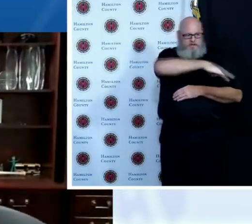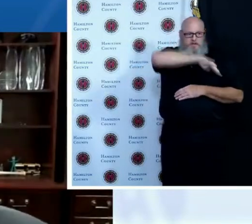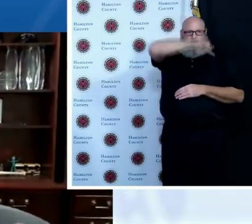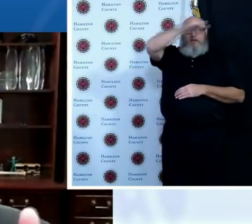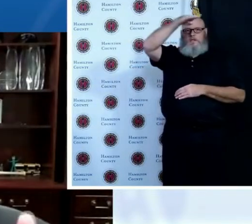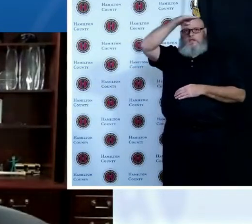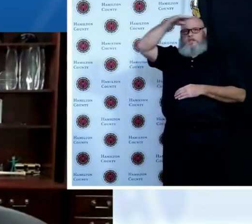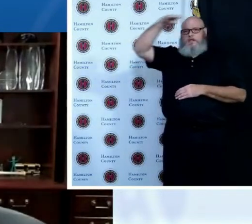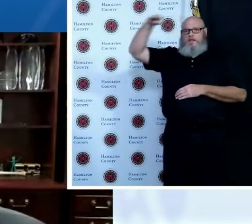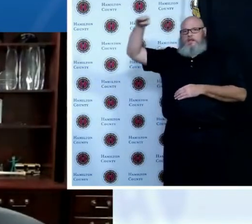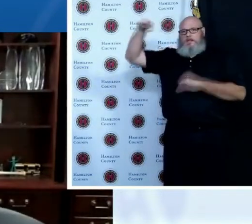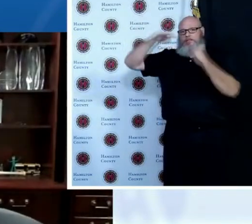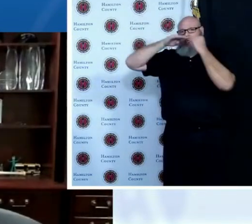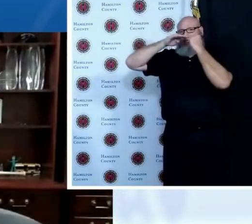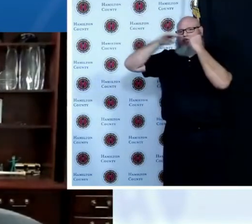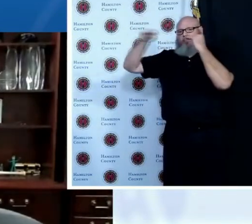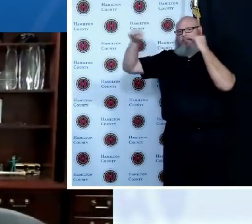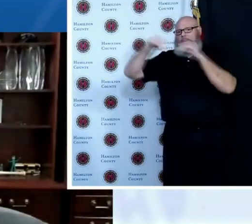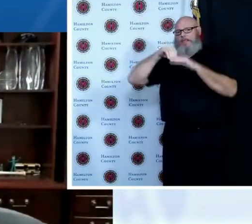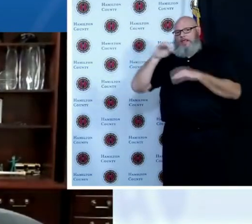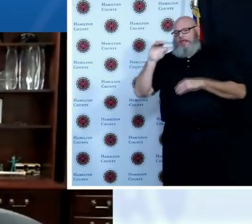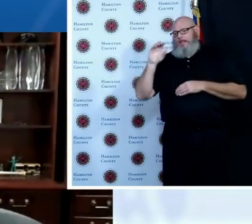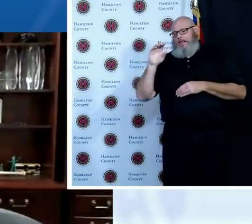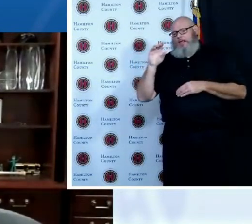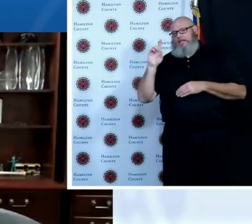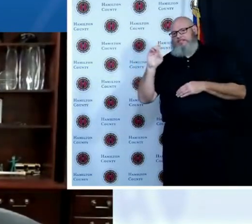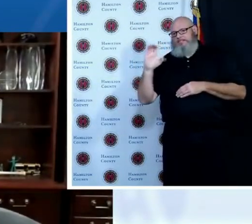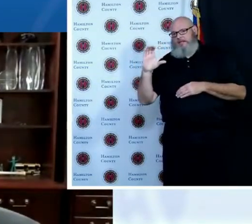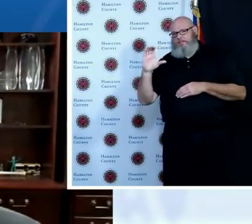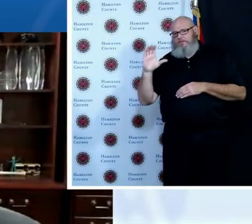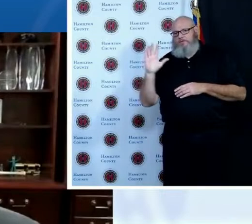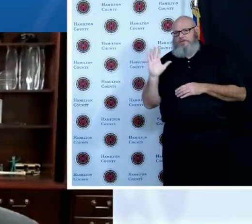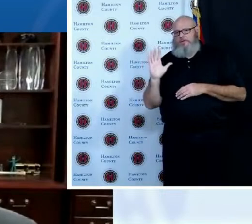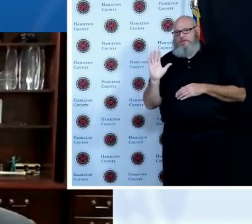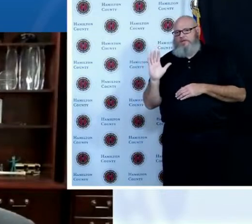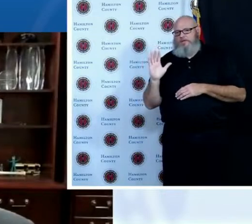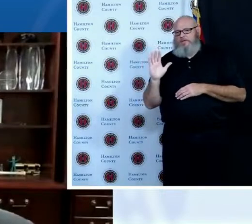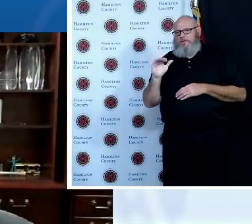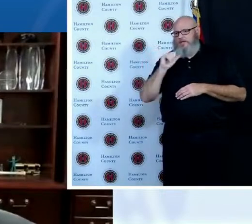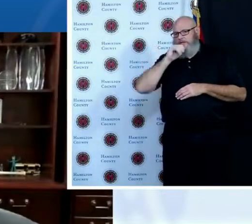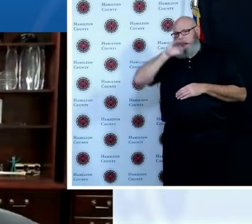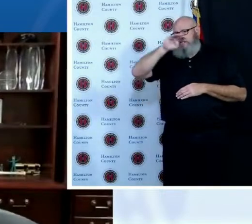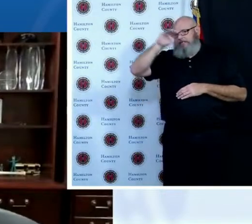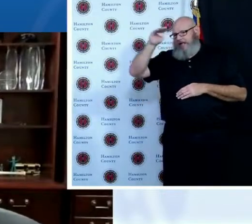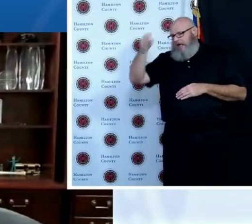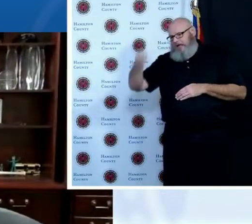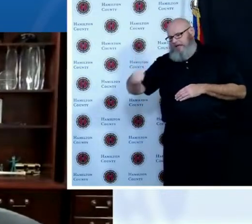but it really sort of plateaued there and what we've seen even in after the holidays here is